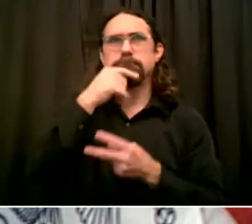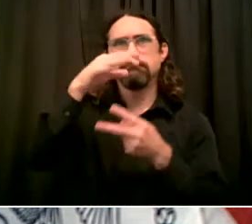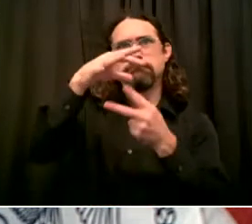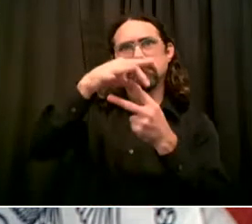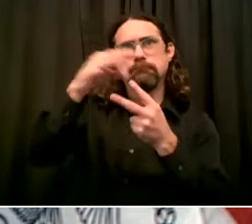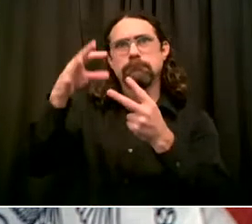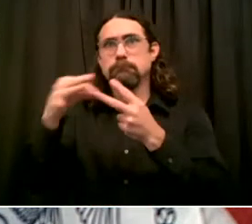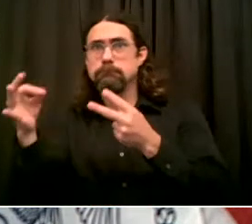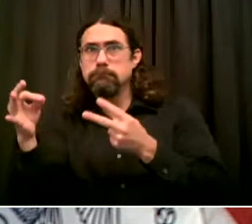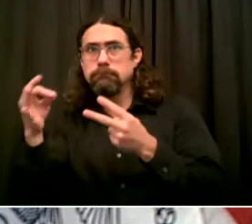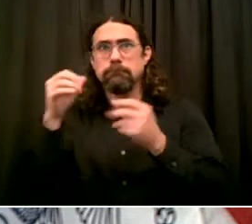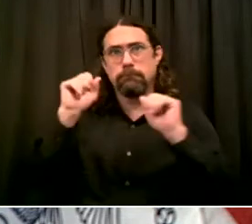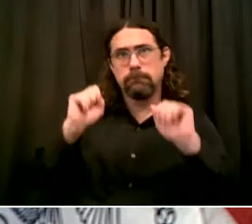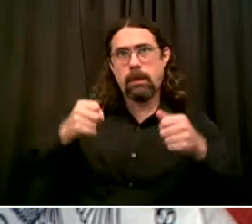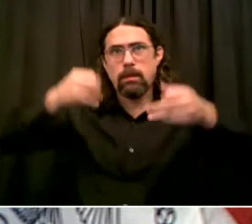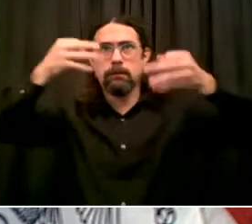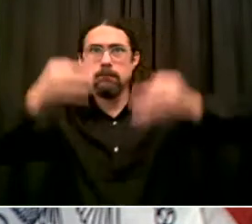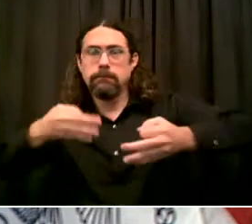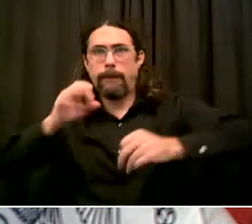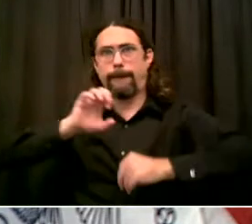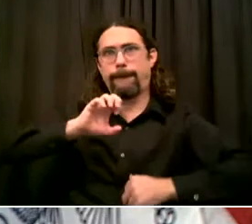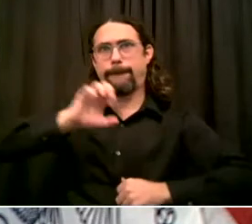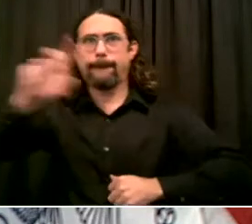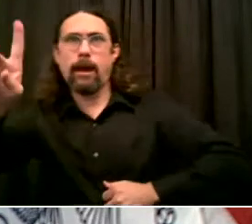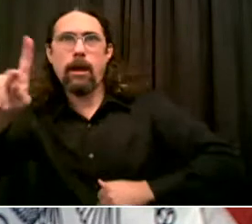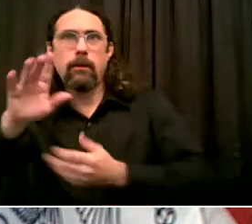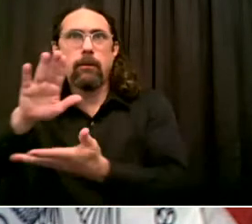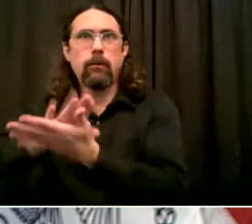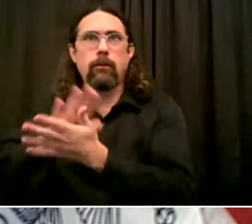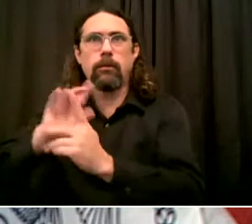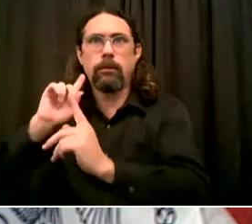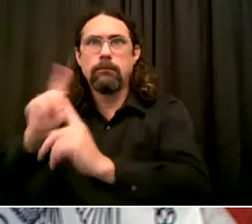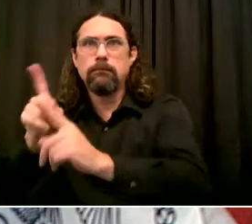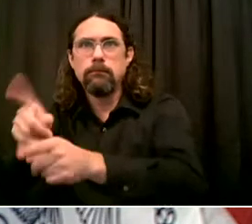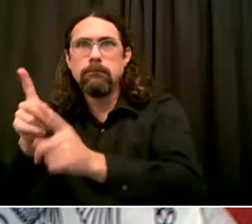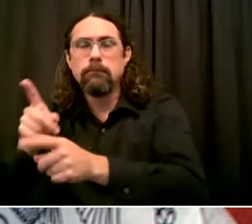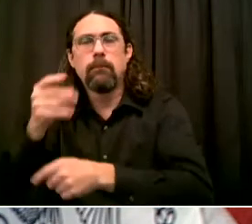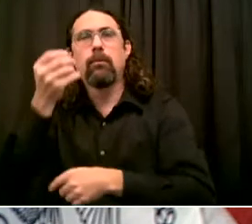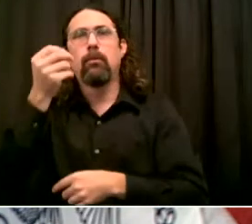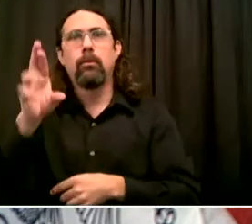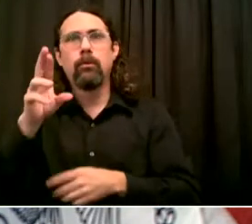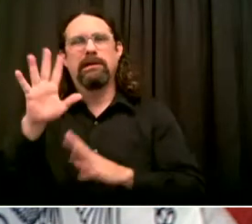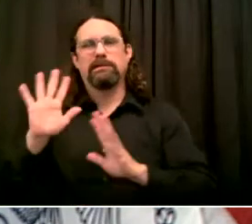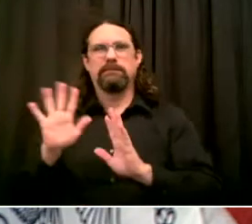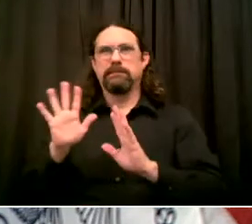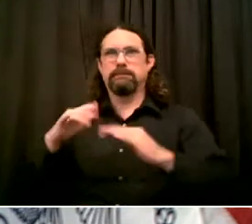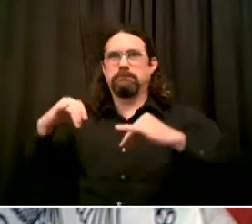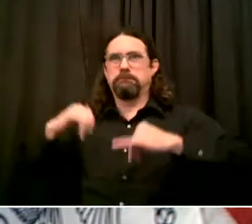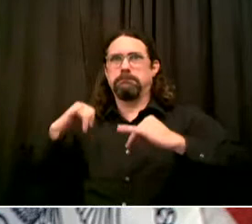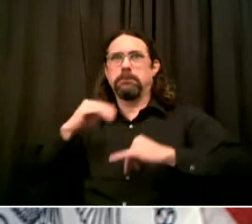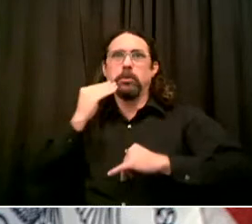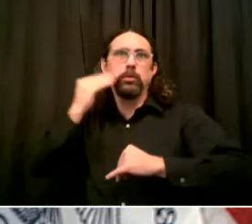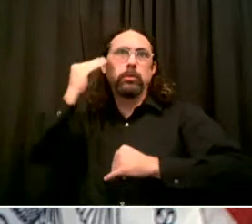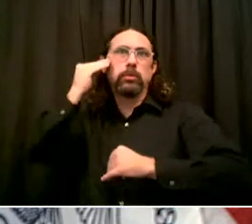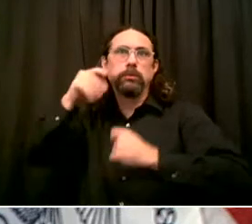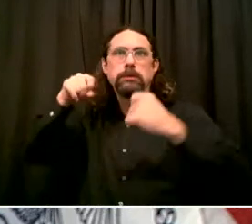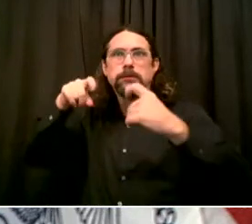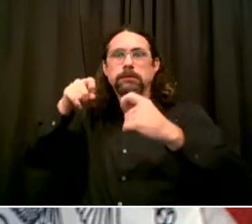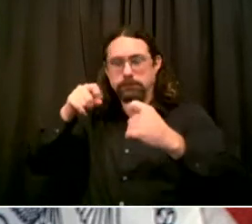THROUGH THE END OF THE YEAR. WWT HAIIS THE CITY GOING TO DO IF THERE IS A DISCREPANCY IN THAT TIME PERIOD. I KNOW YOU HAVEN'T RELELEASESED